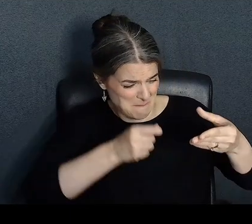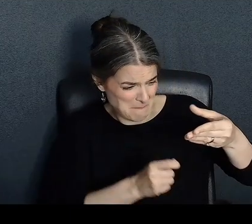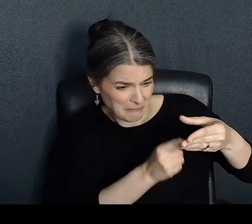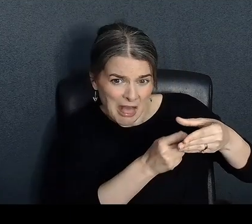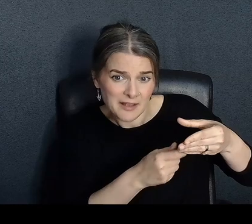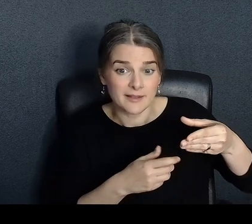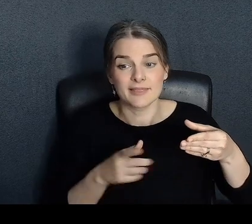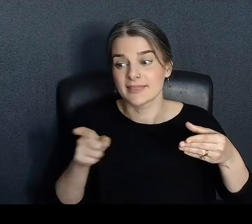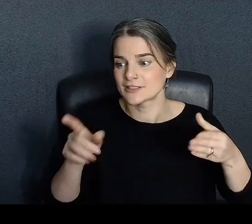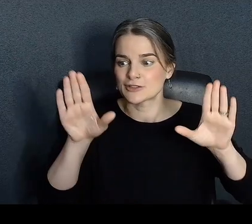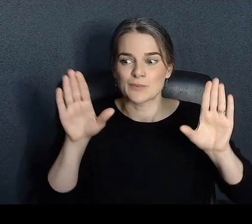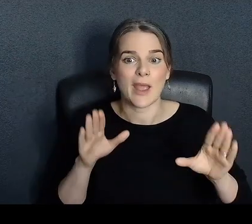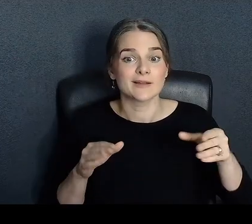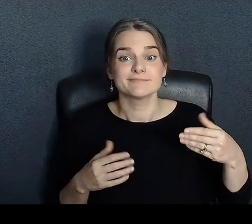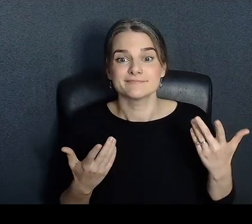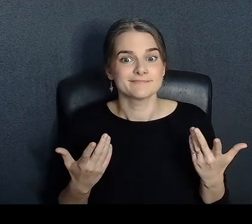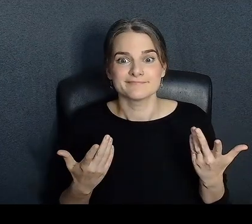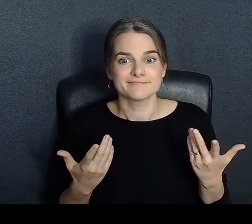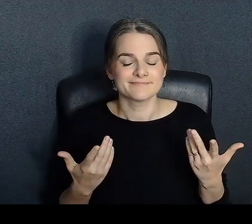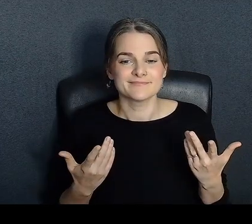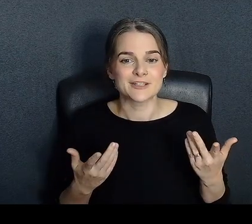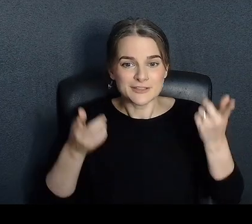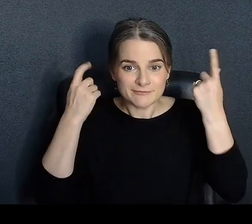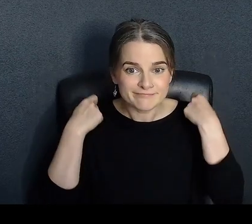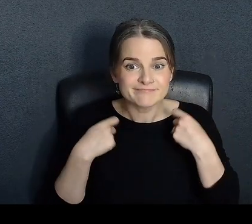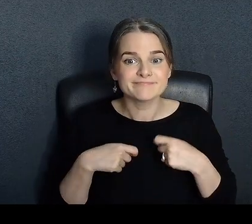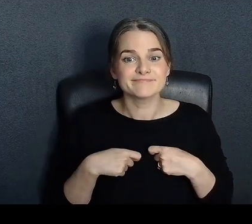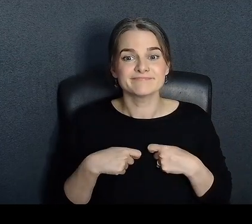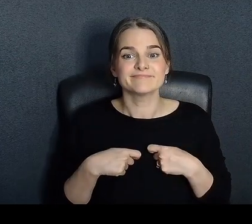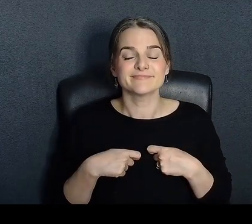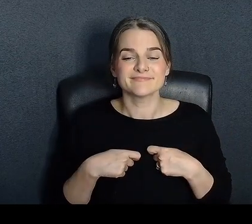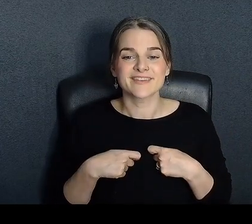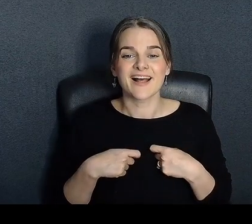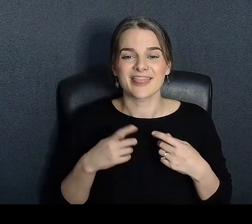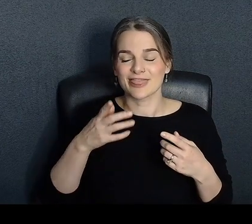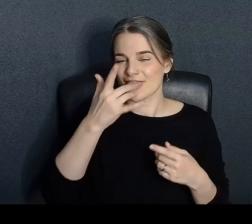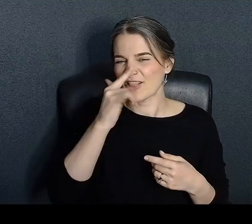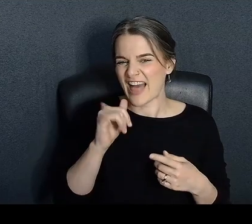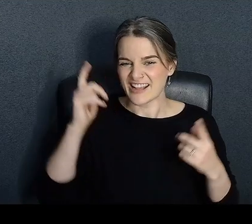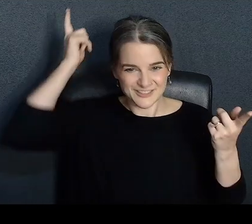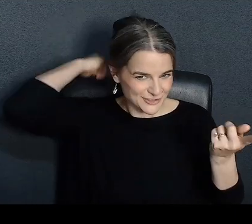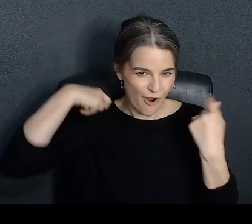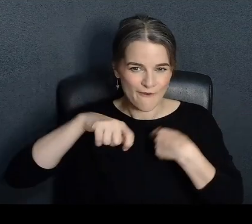You would place that around your neck like a scarf and put those earbuds in, and you would